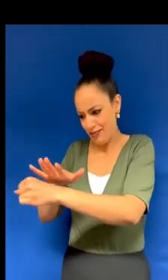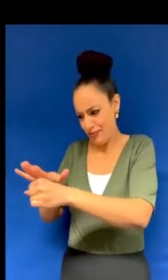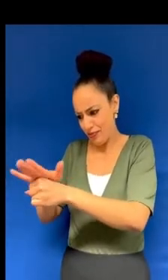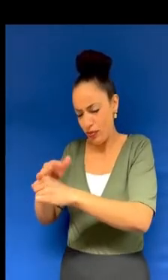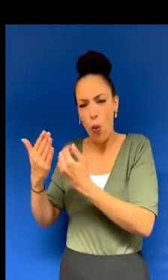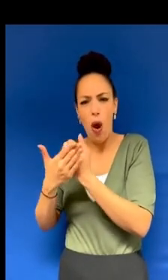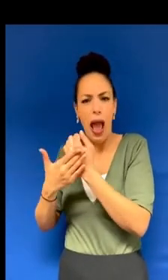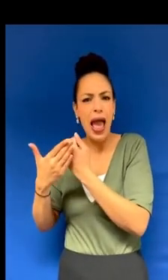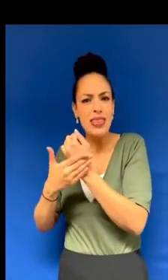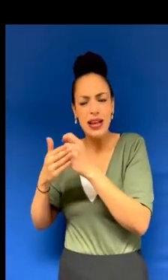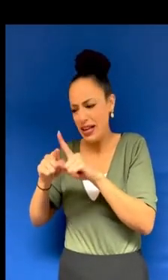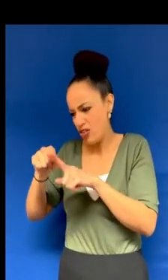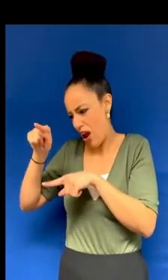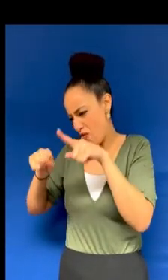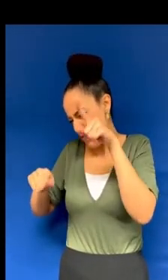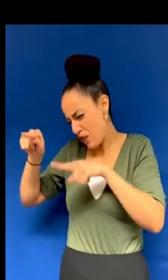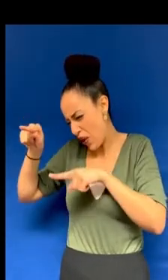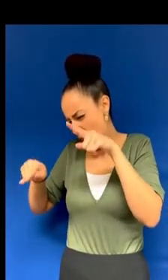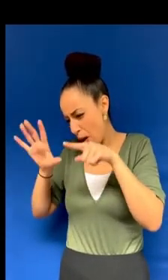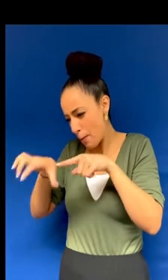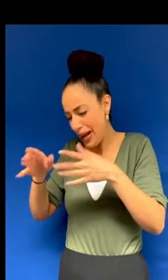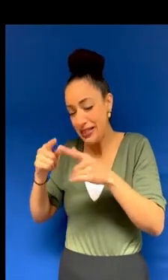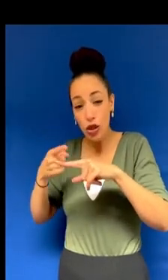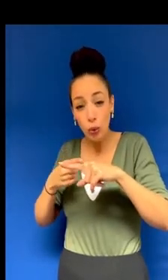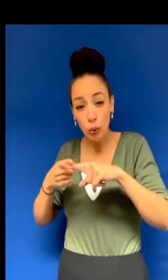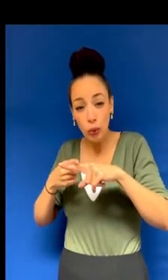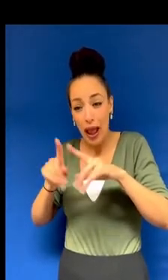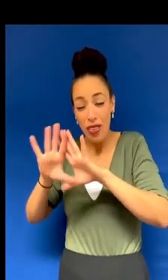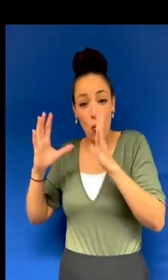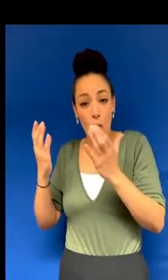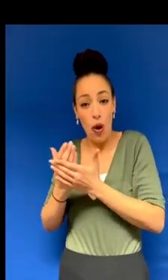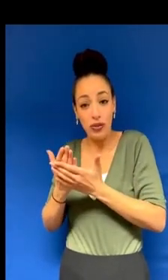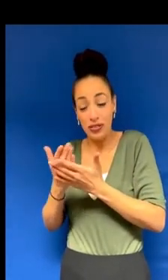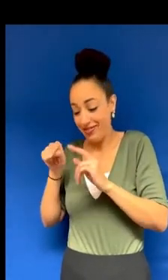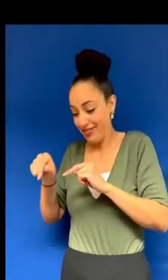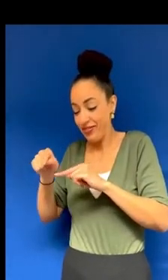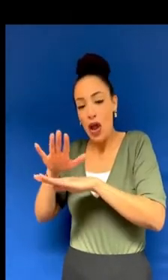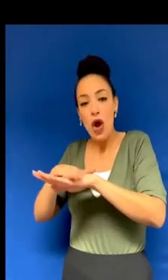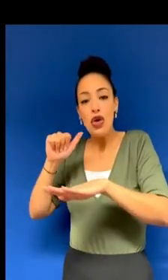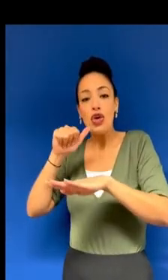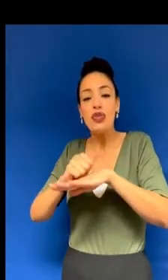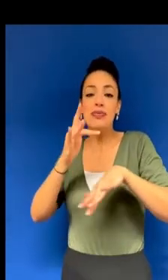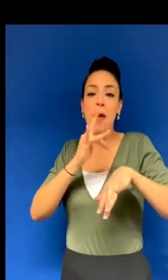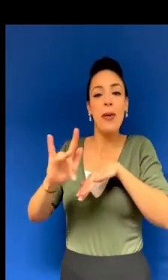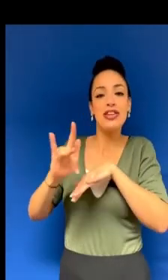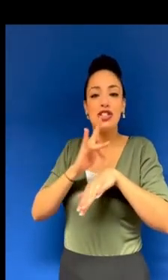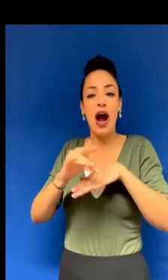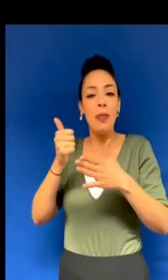it fulfills and satisfies everything that I want. I love that Newham is one of the most ethnically